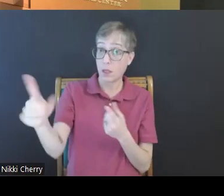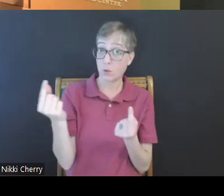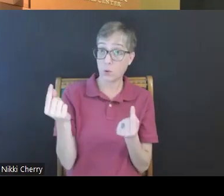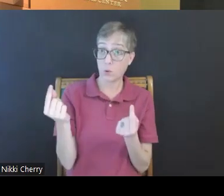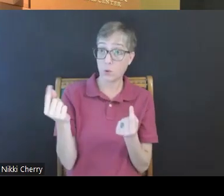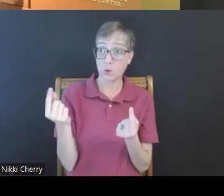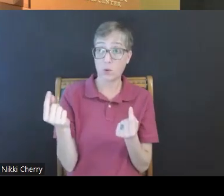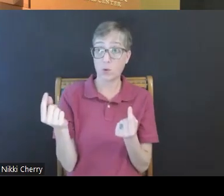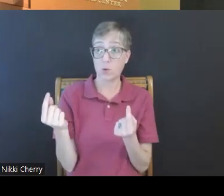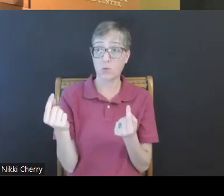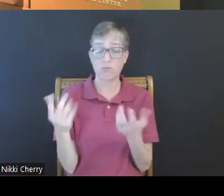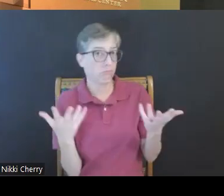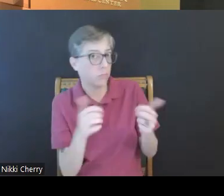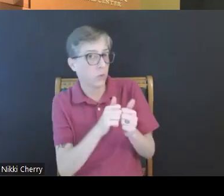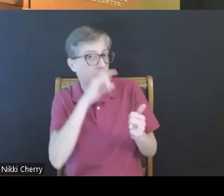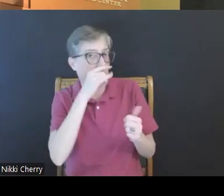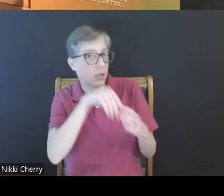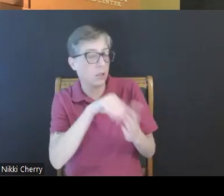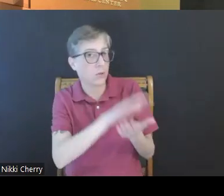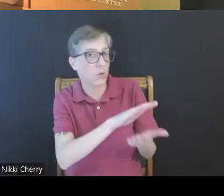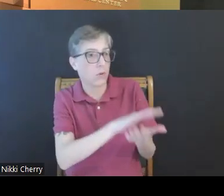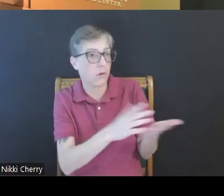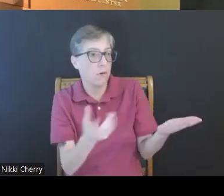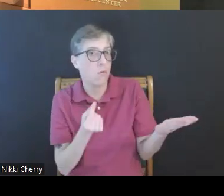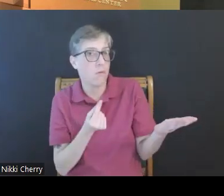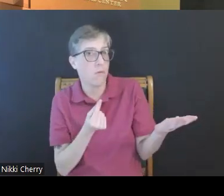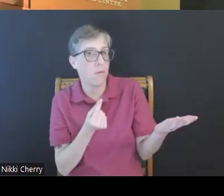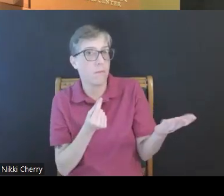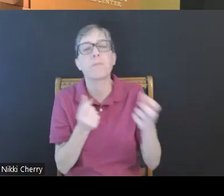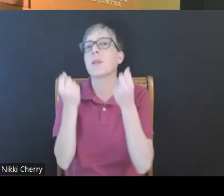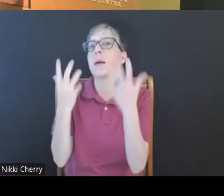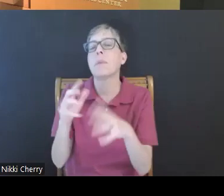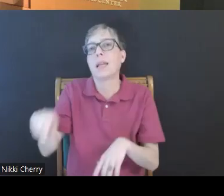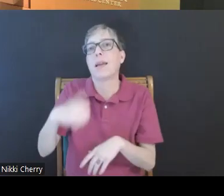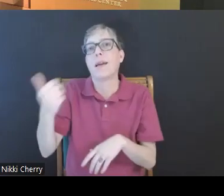with a kid in school uh you know there are lots of other interest interesting uh places we one of